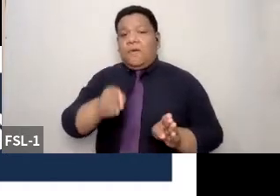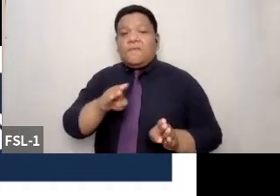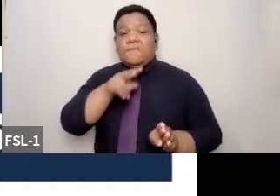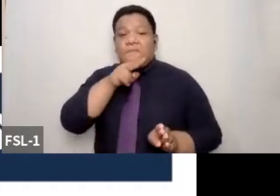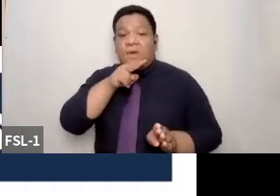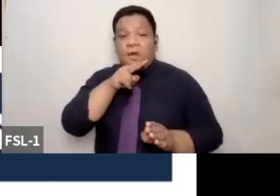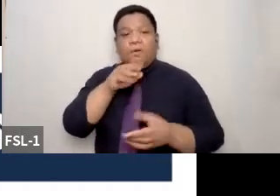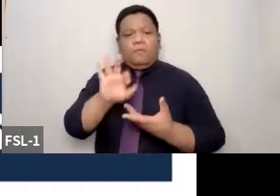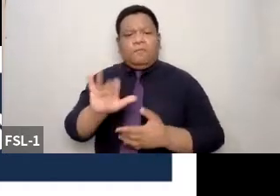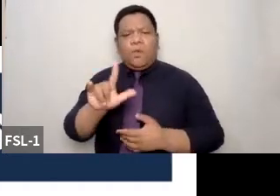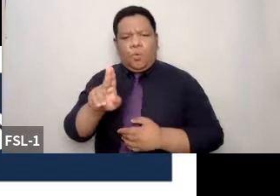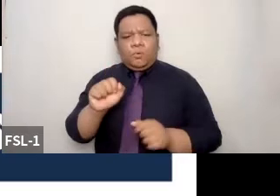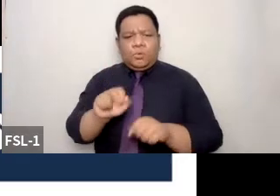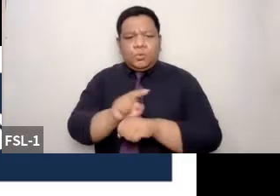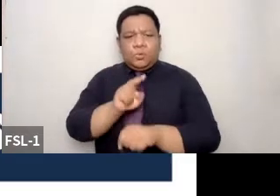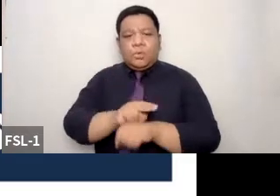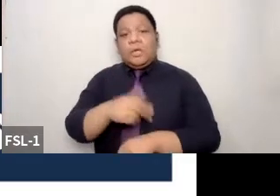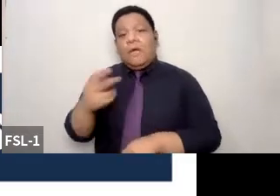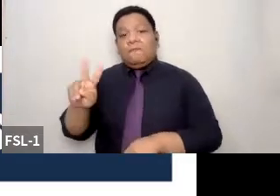Vector vaccines are what we use for ebola.